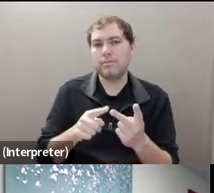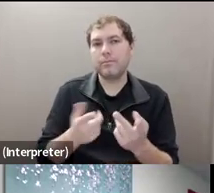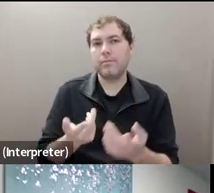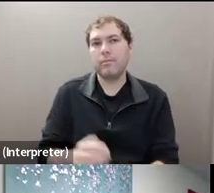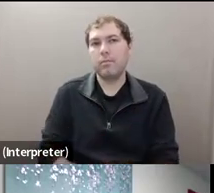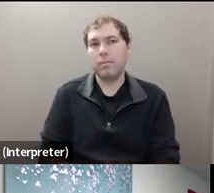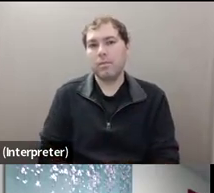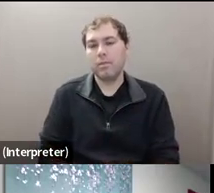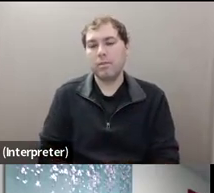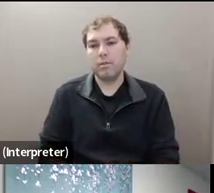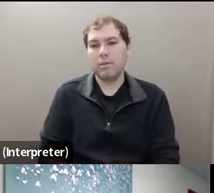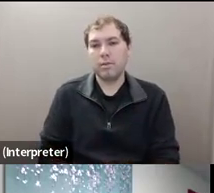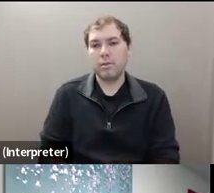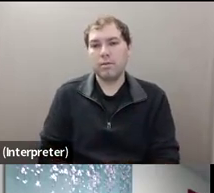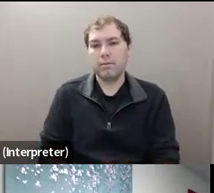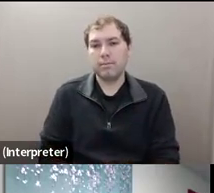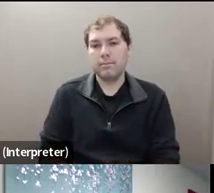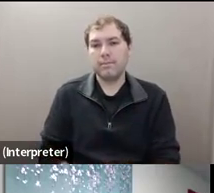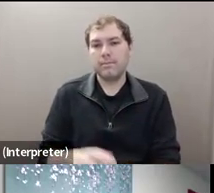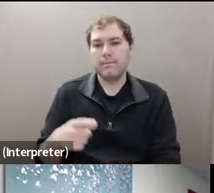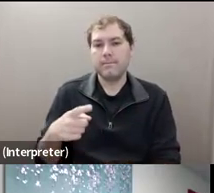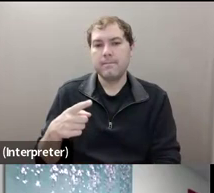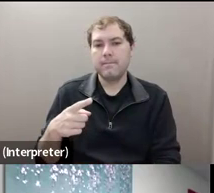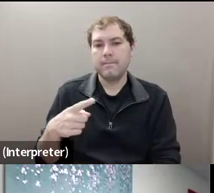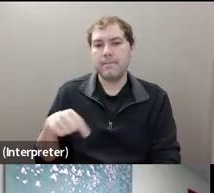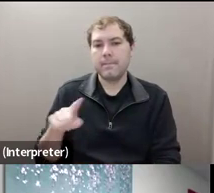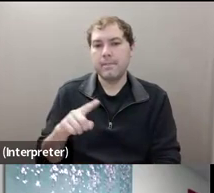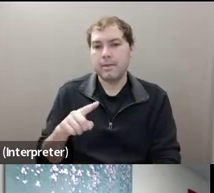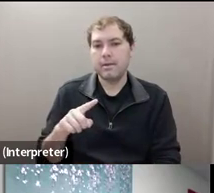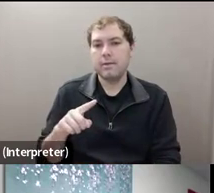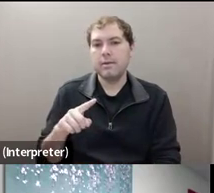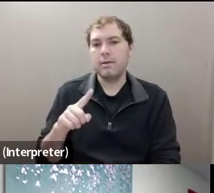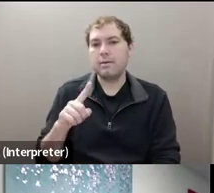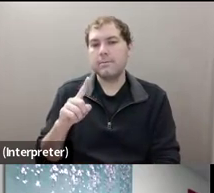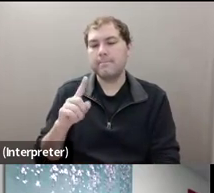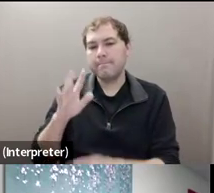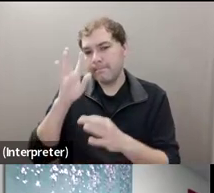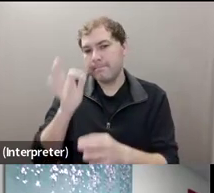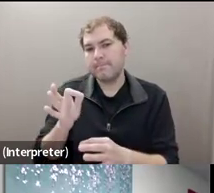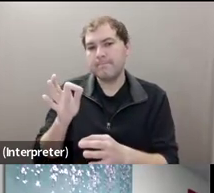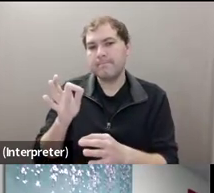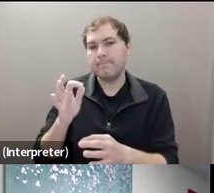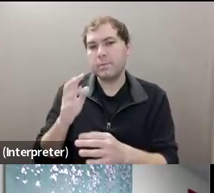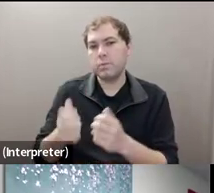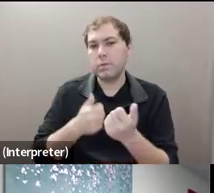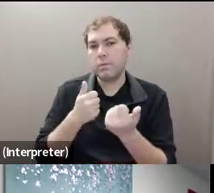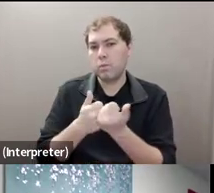17036717673: they 17036717673: decided 17036717673: to support the individual 17036717673: and